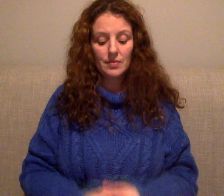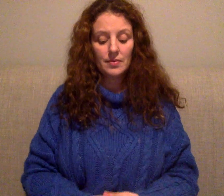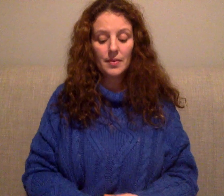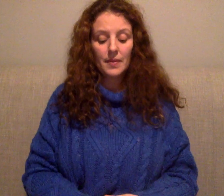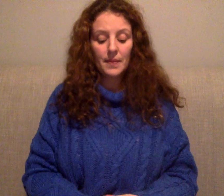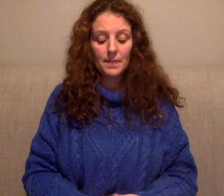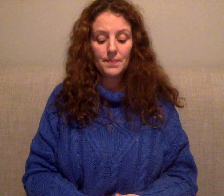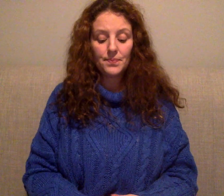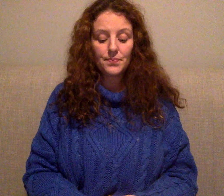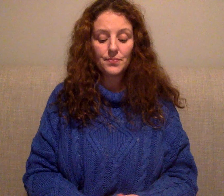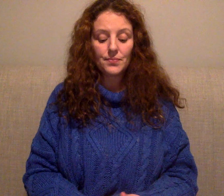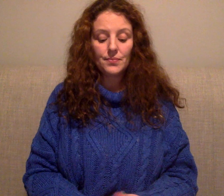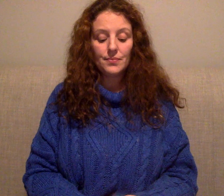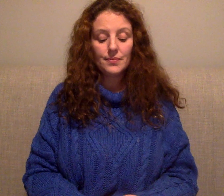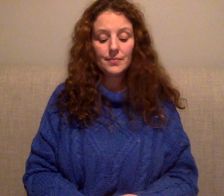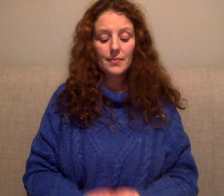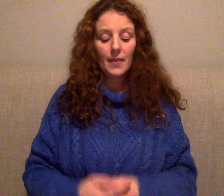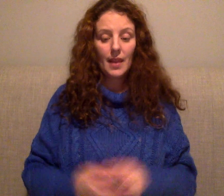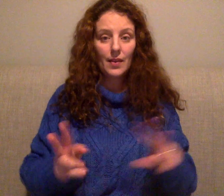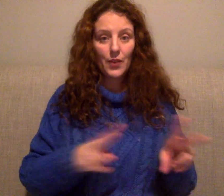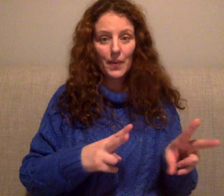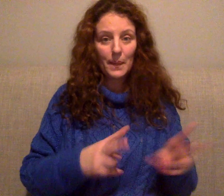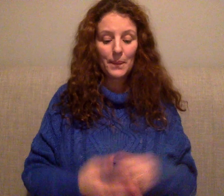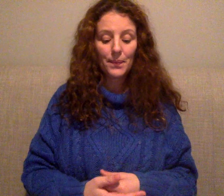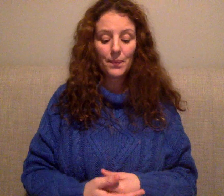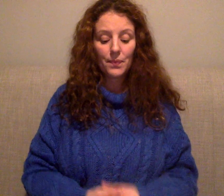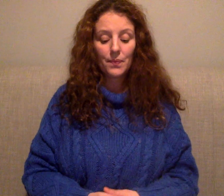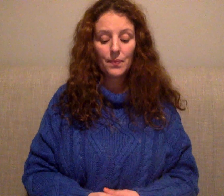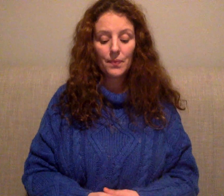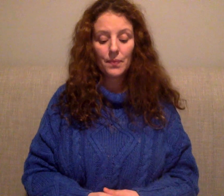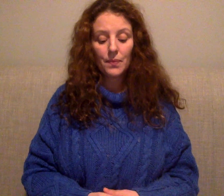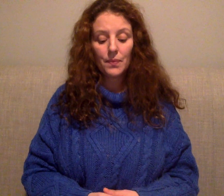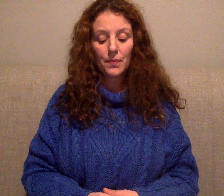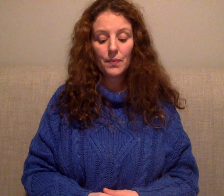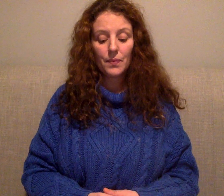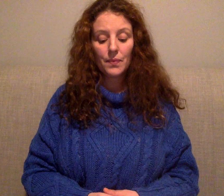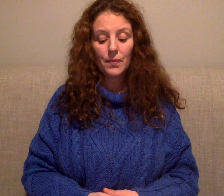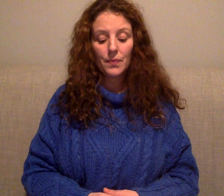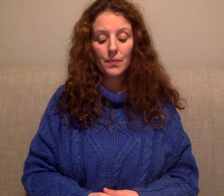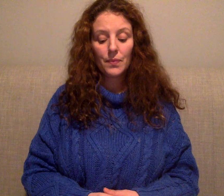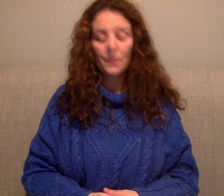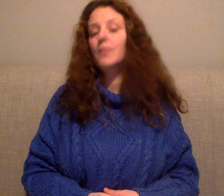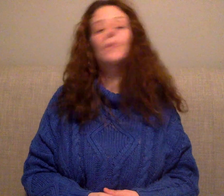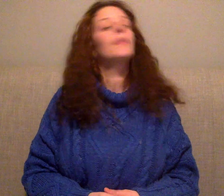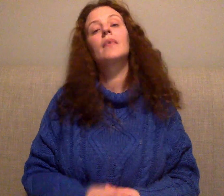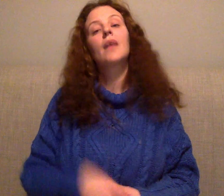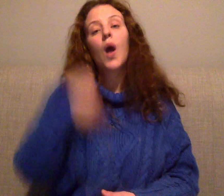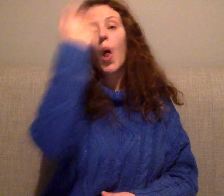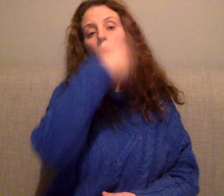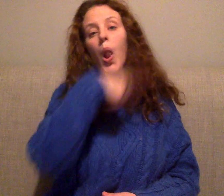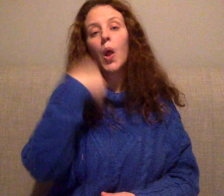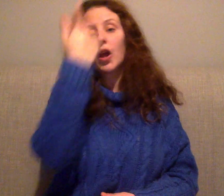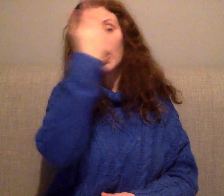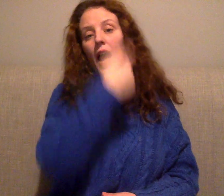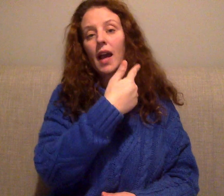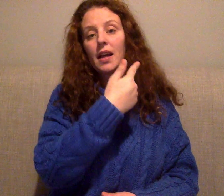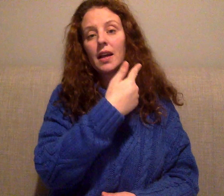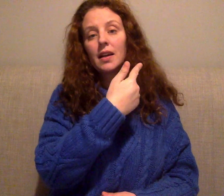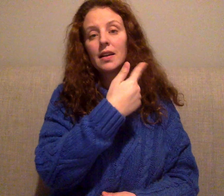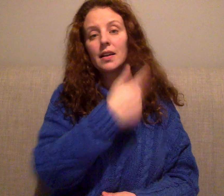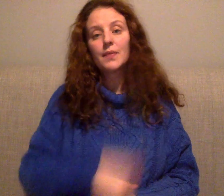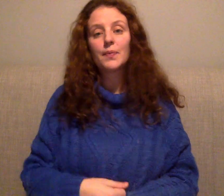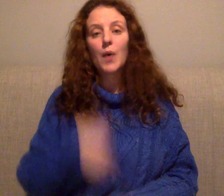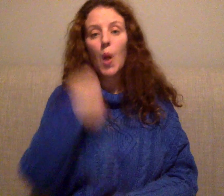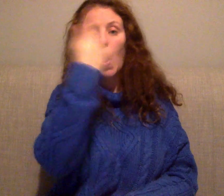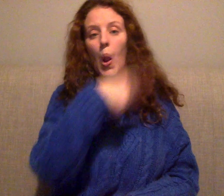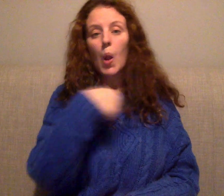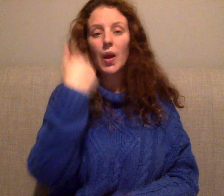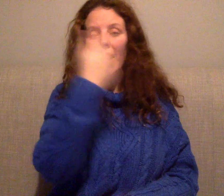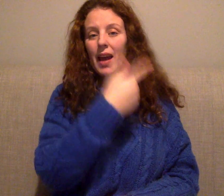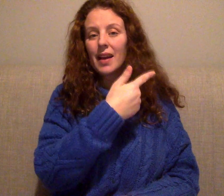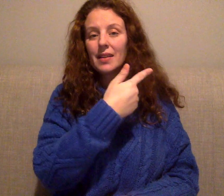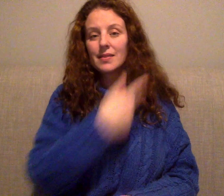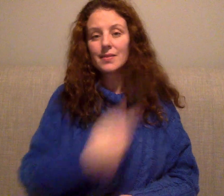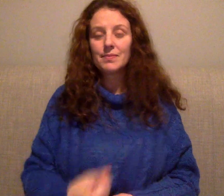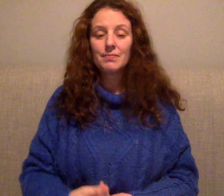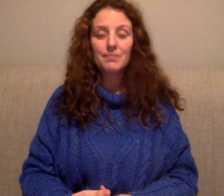LOOK LIKE [facial]